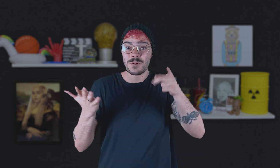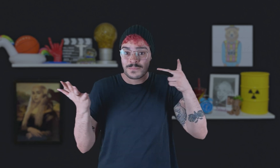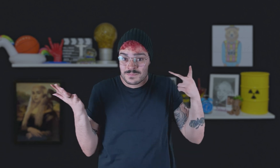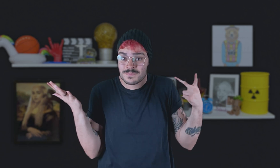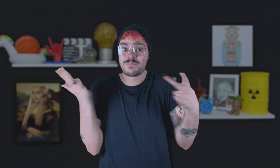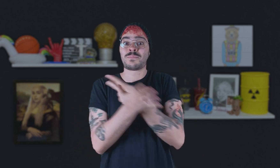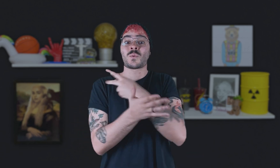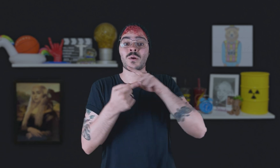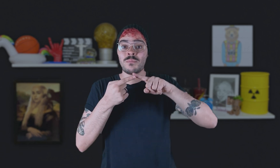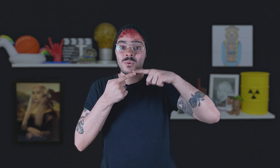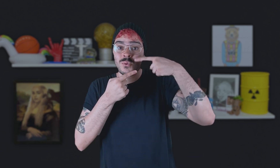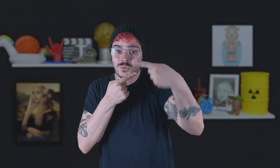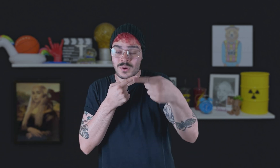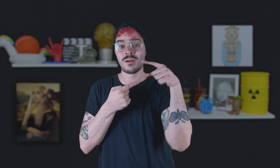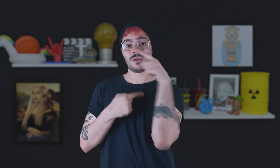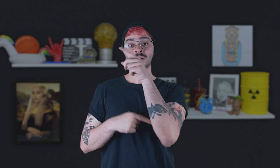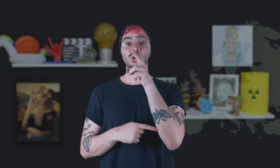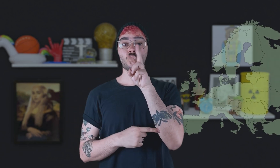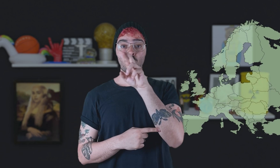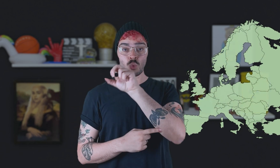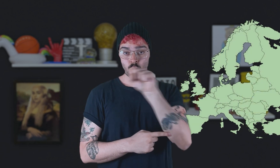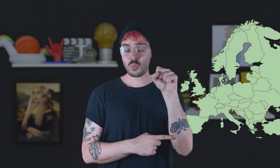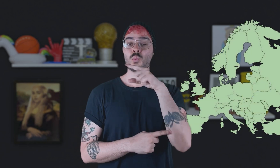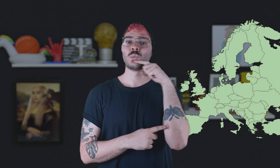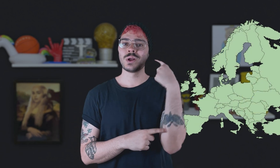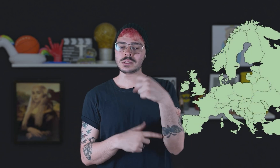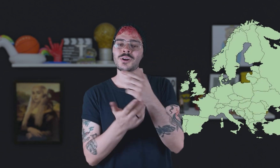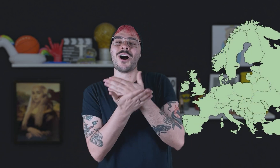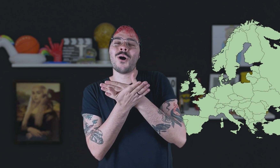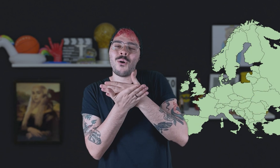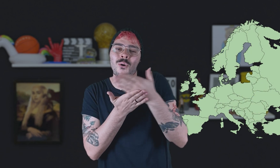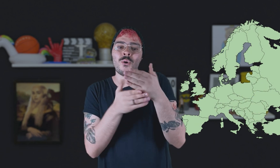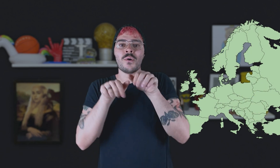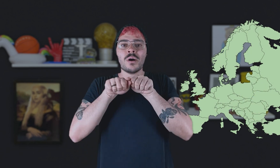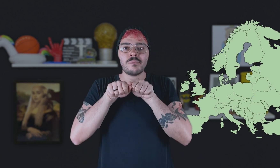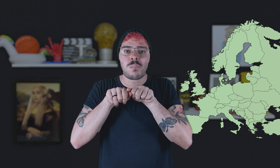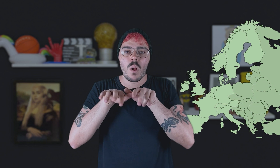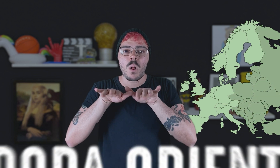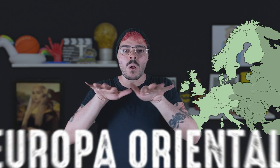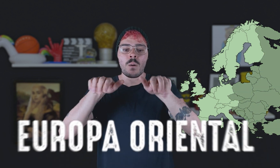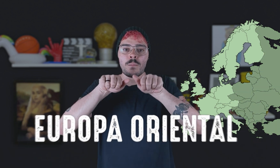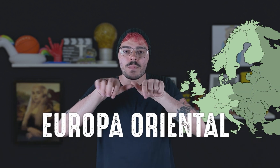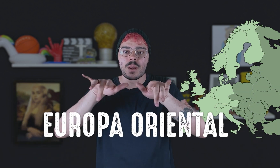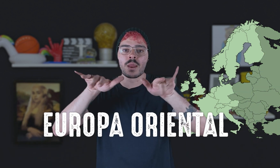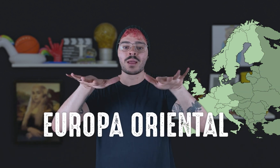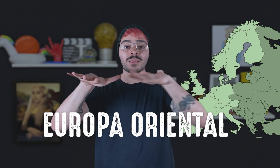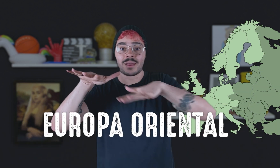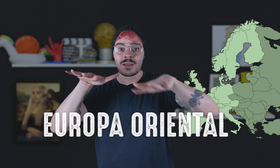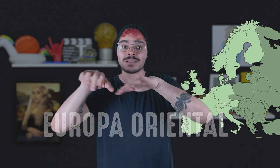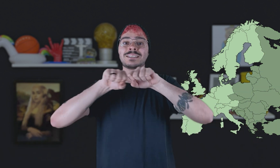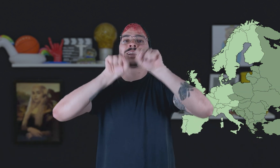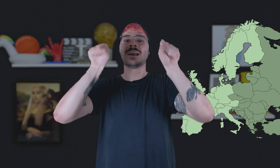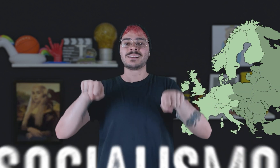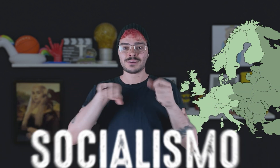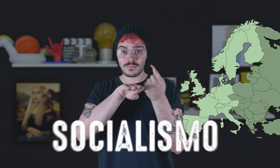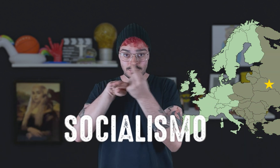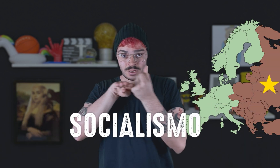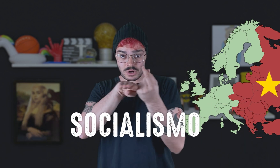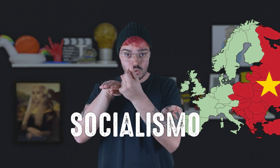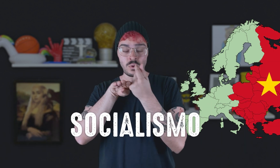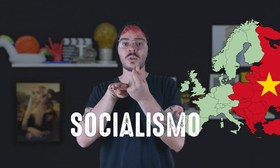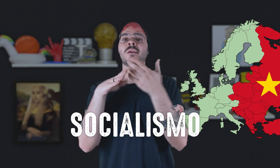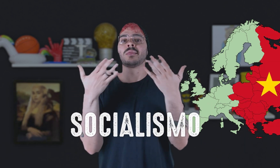With that, the USSR began to implement its socialist system in the countries of Eastern Europe,